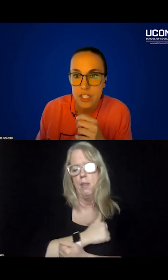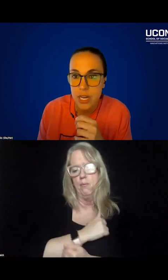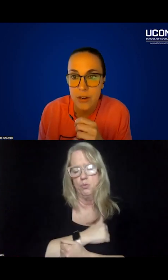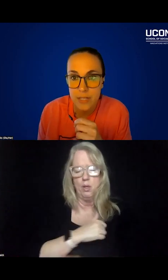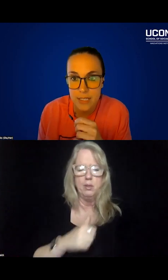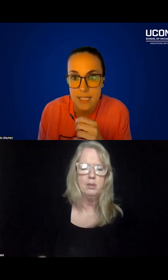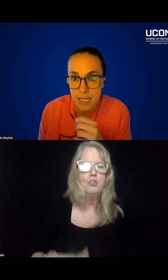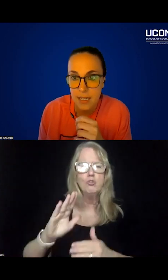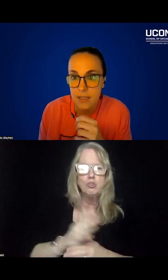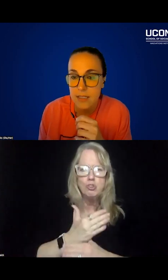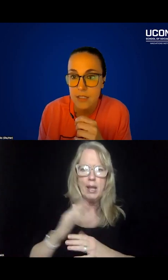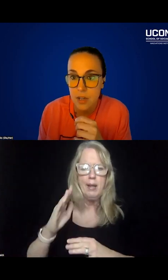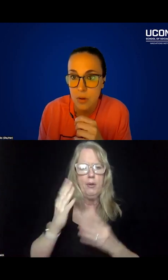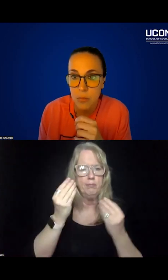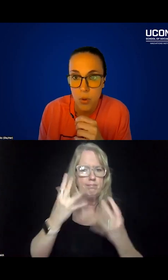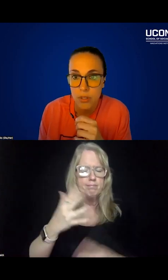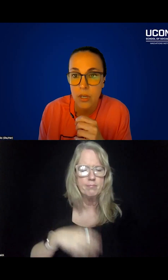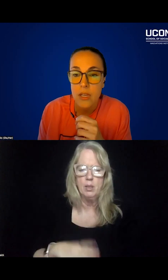SHARE THIS DATA. THIS IS SO IMPORTANT